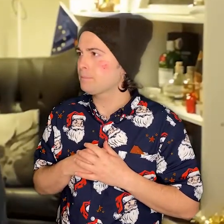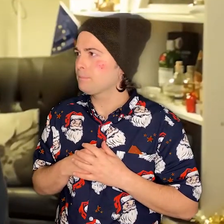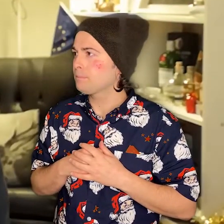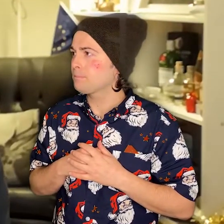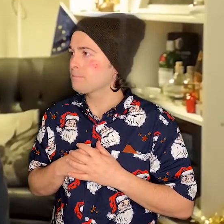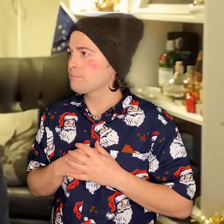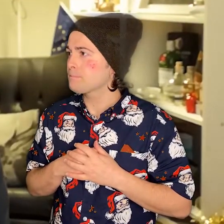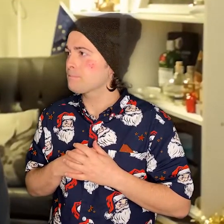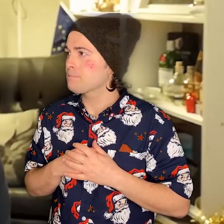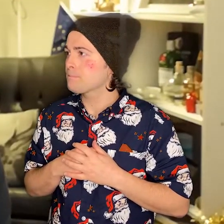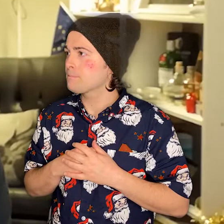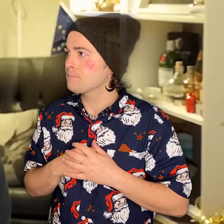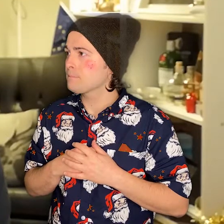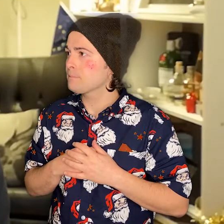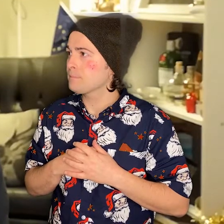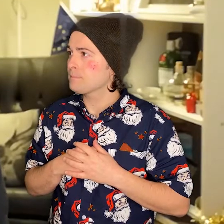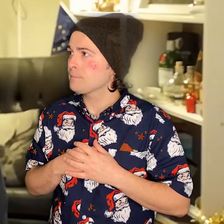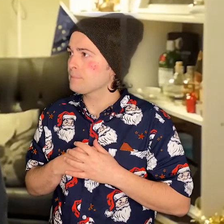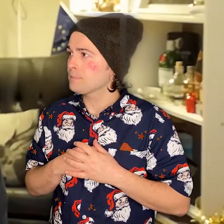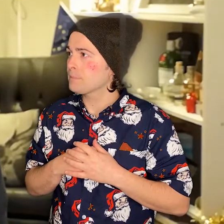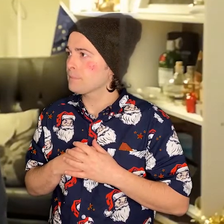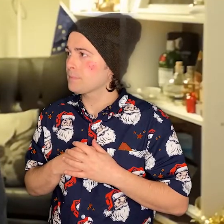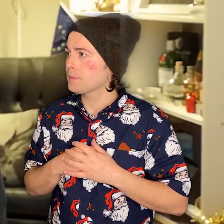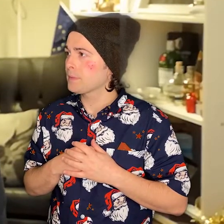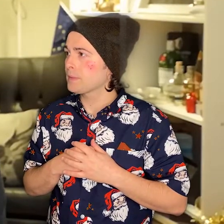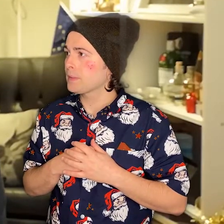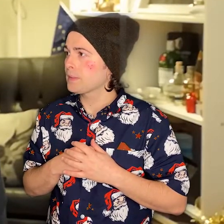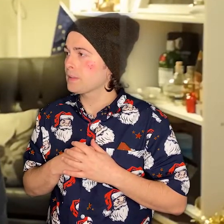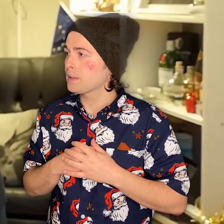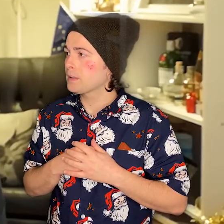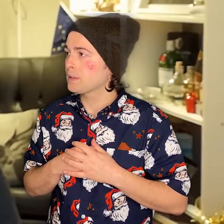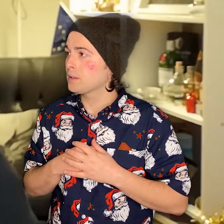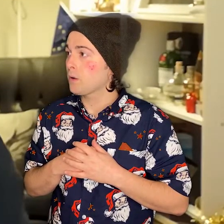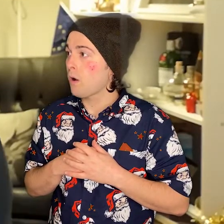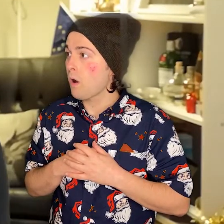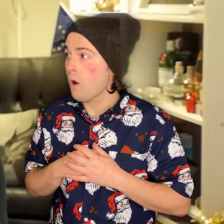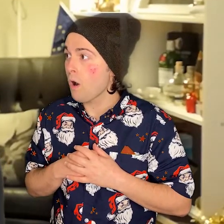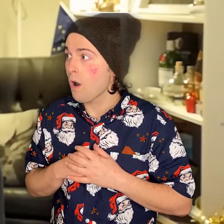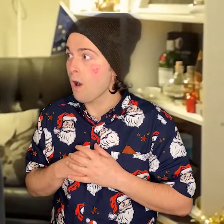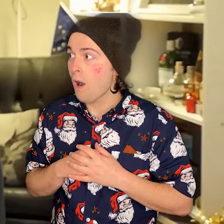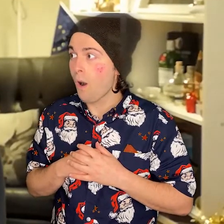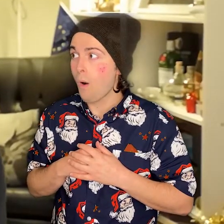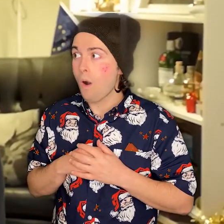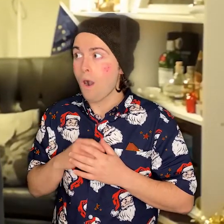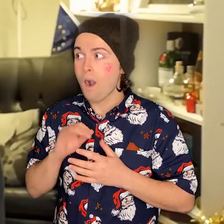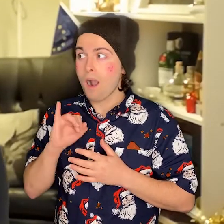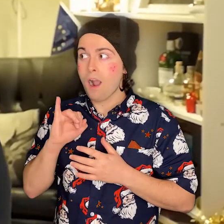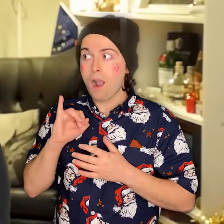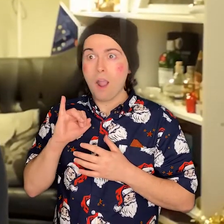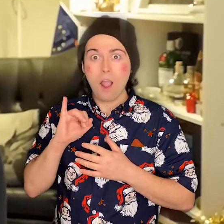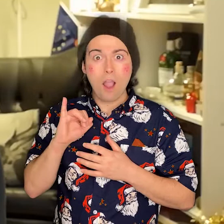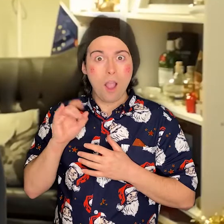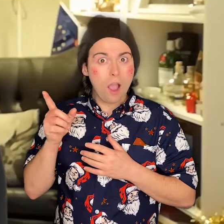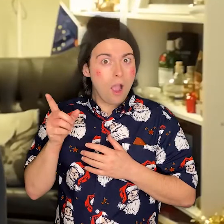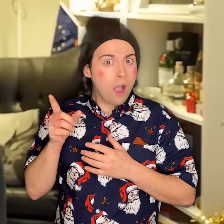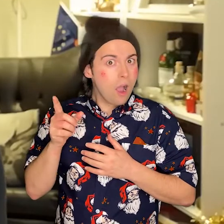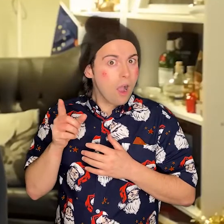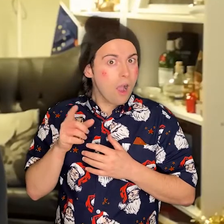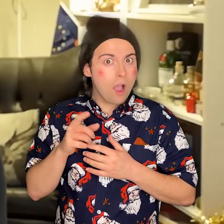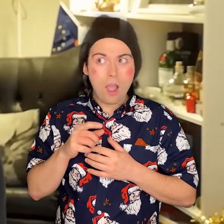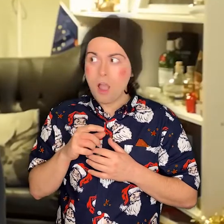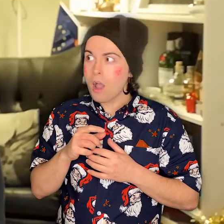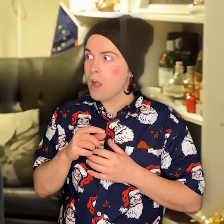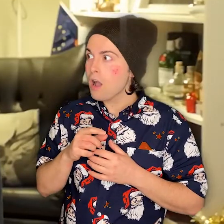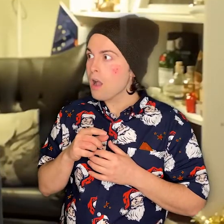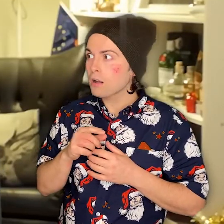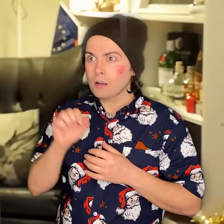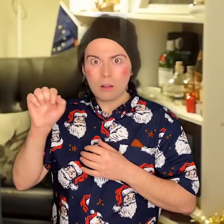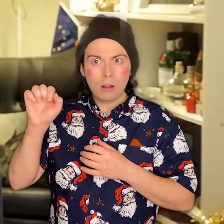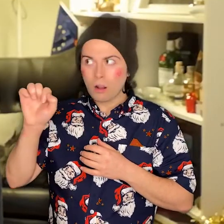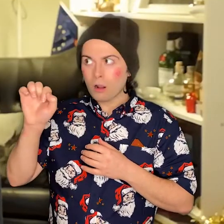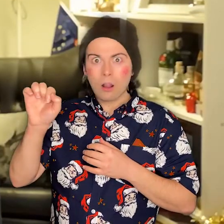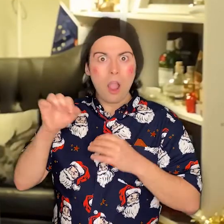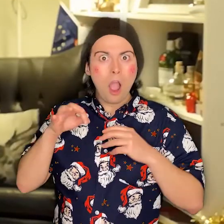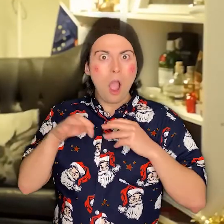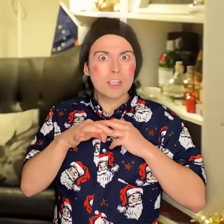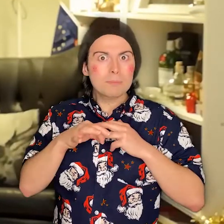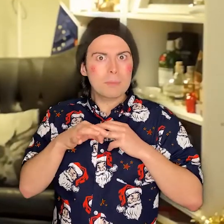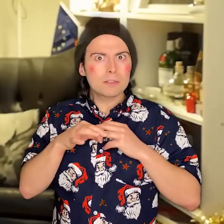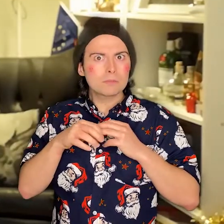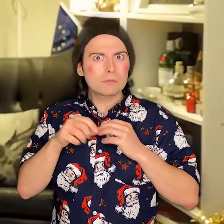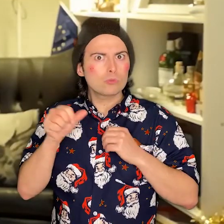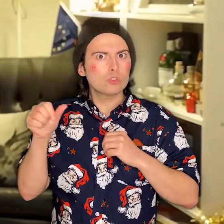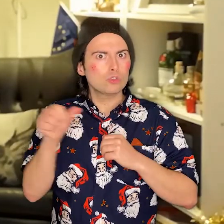What she won’t have told you is that she called round every hospital in Scotland telling them that Stephen changed his surname